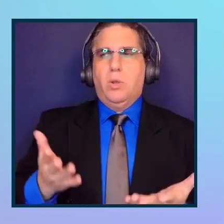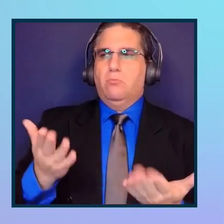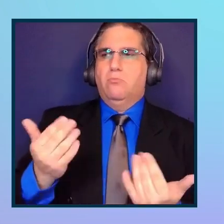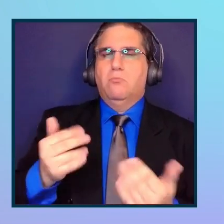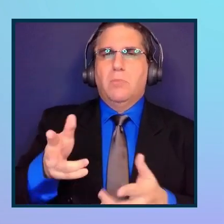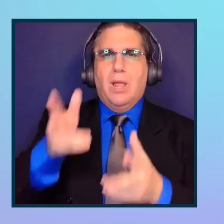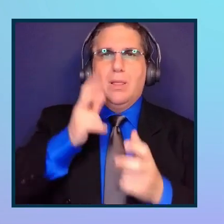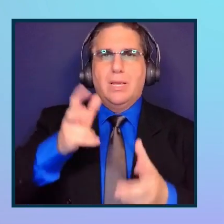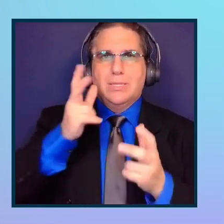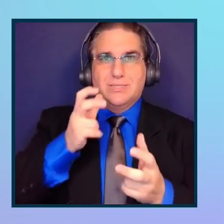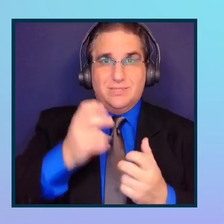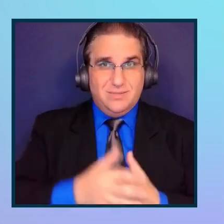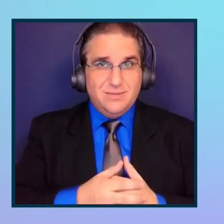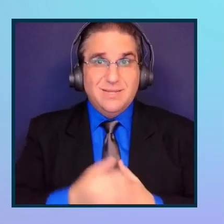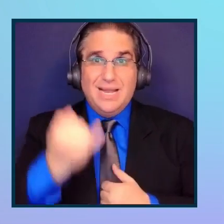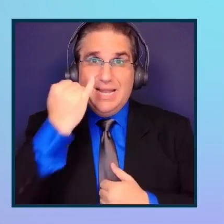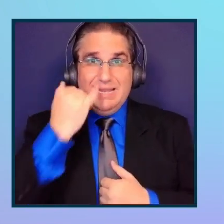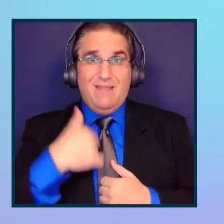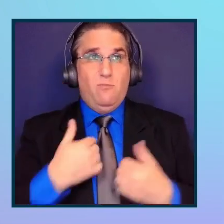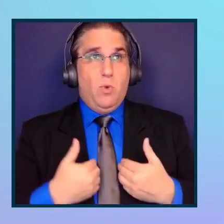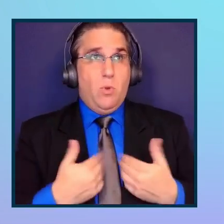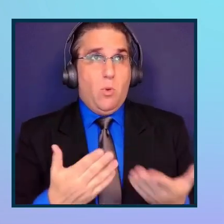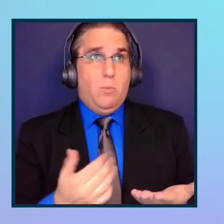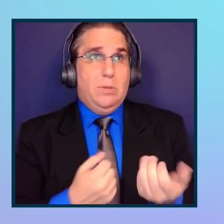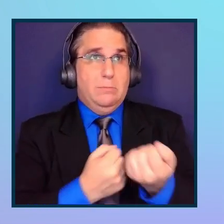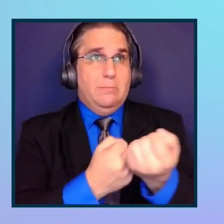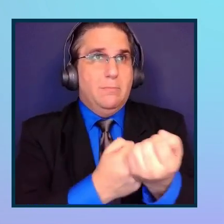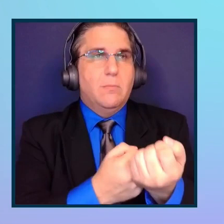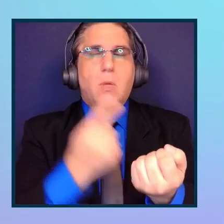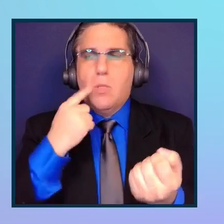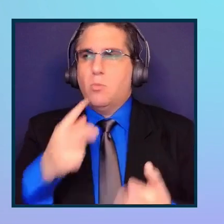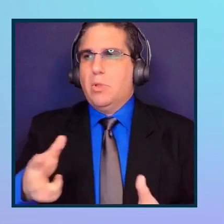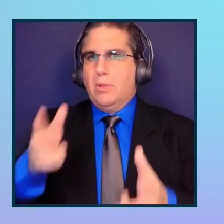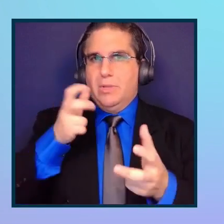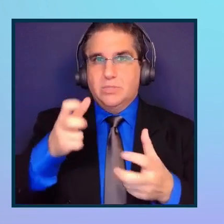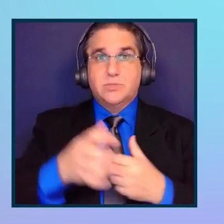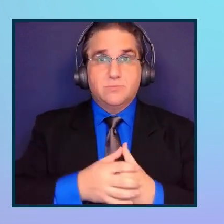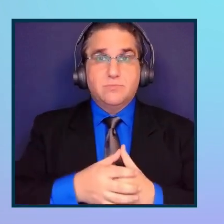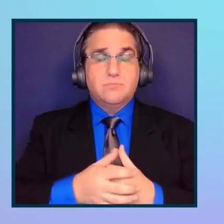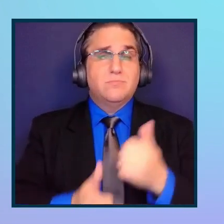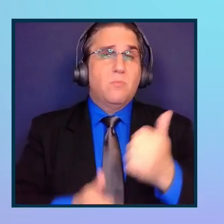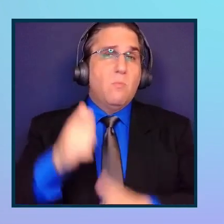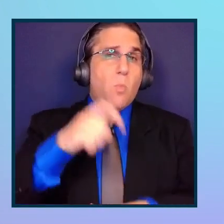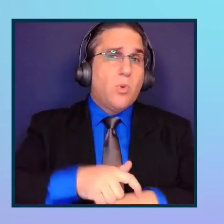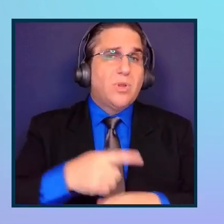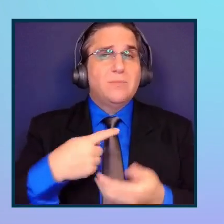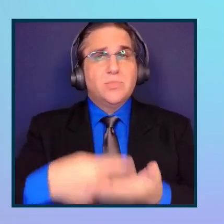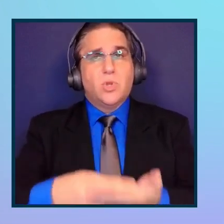And a lot of what's going on now that's so long overdue in issues of disability or privilege